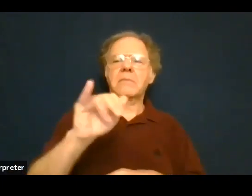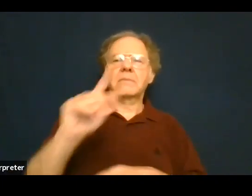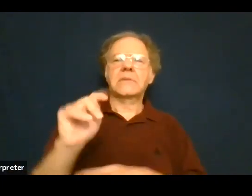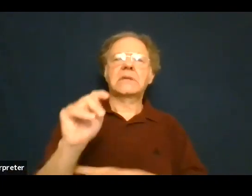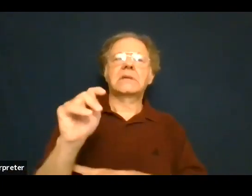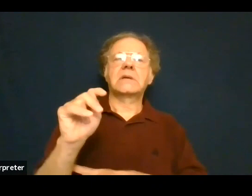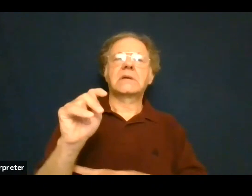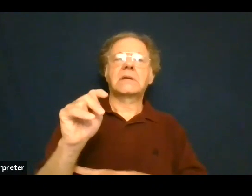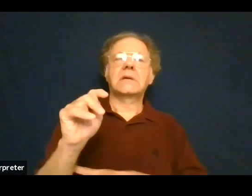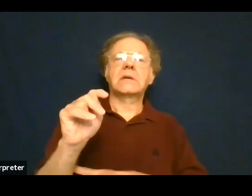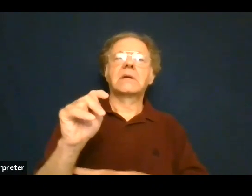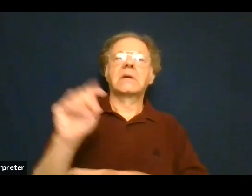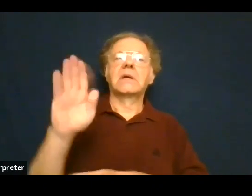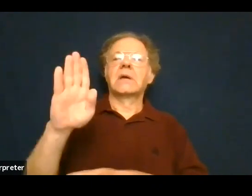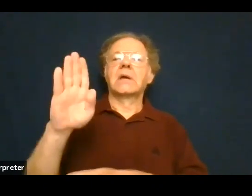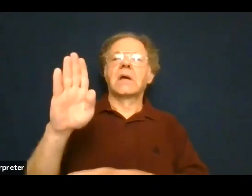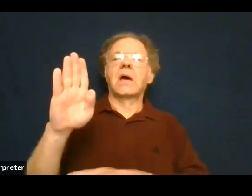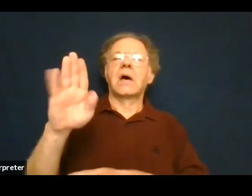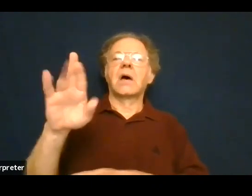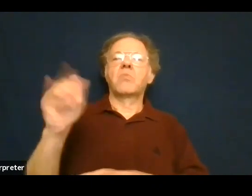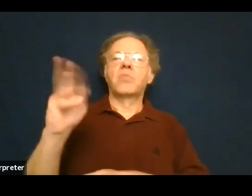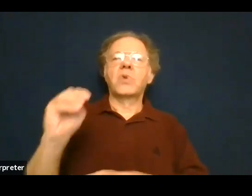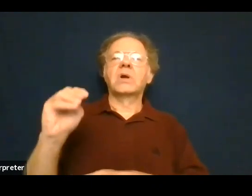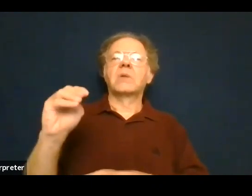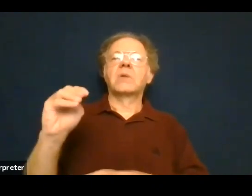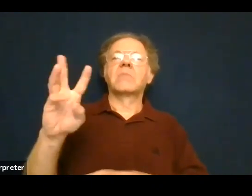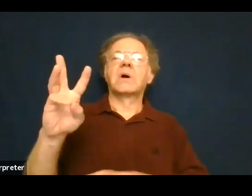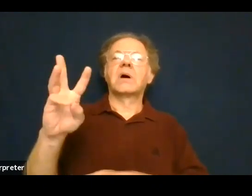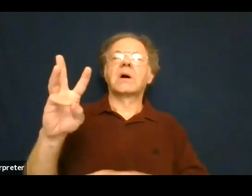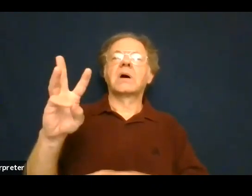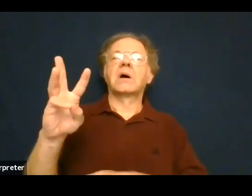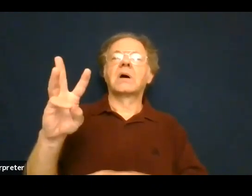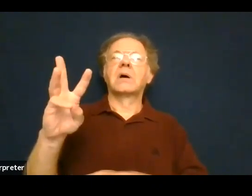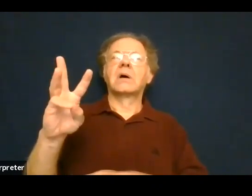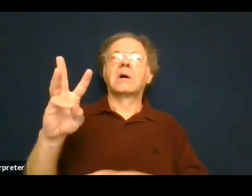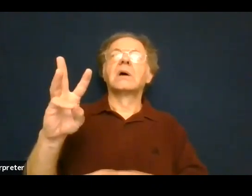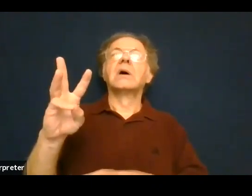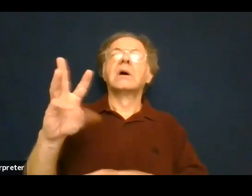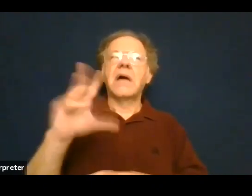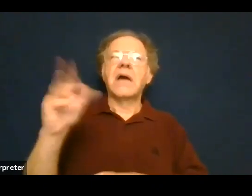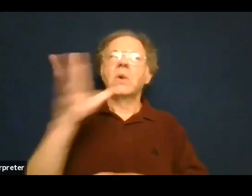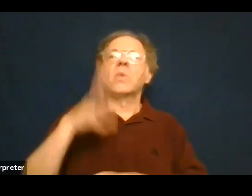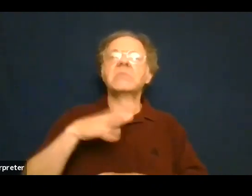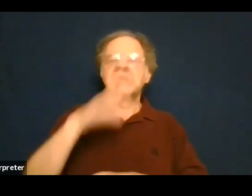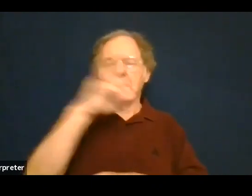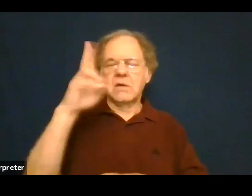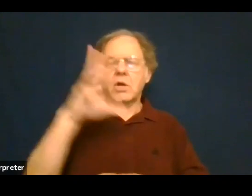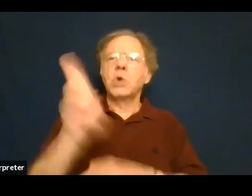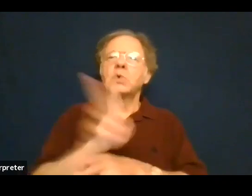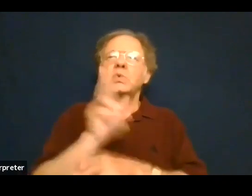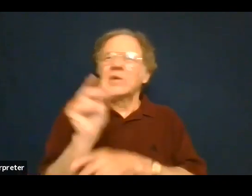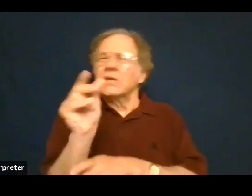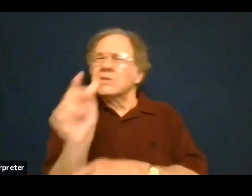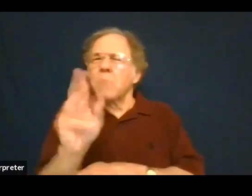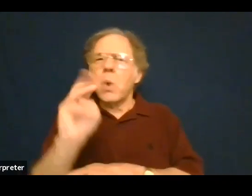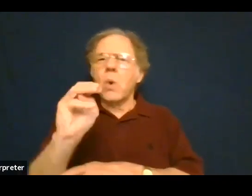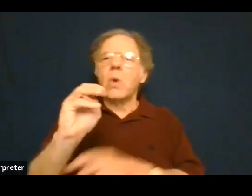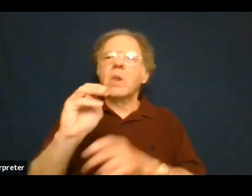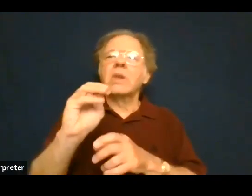Hospital, and Mass Eye and Ear that showed using a small molecule along with stem cells,